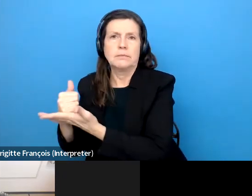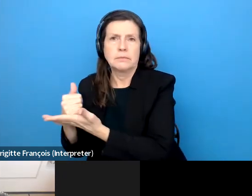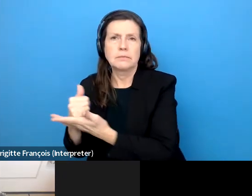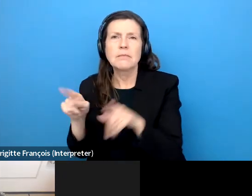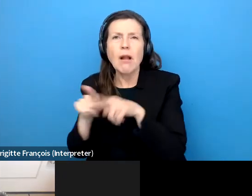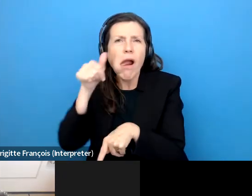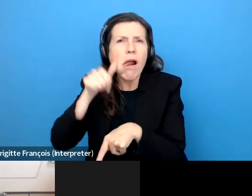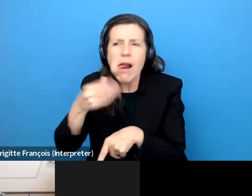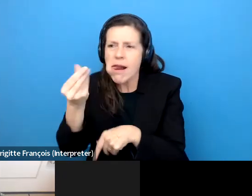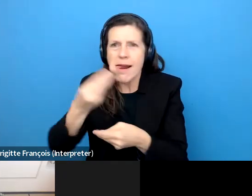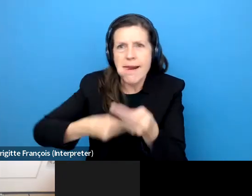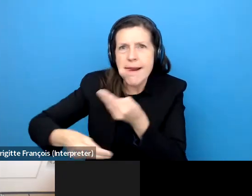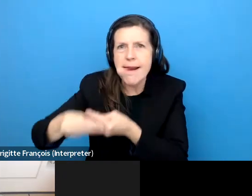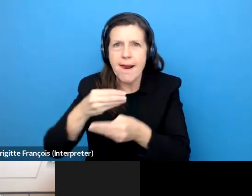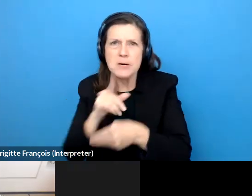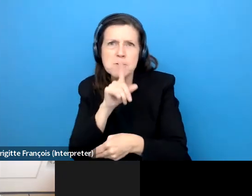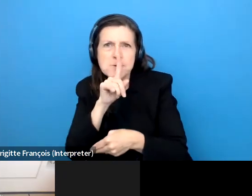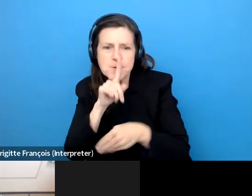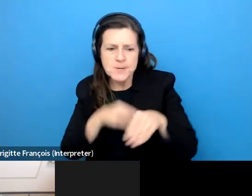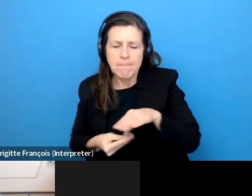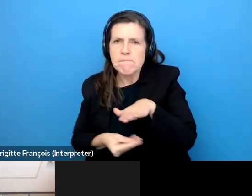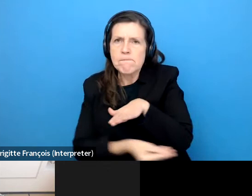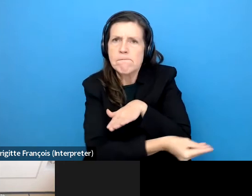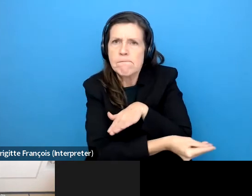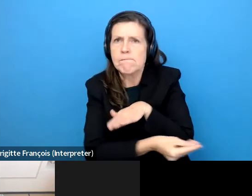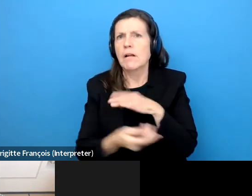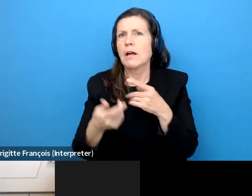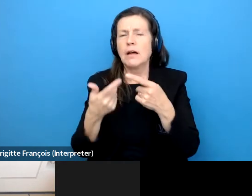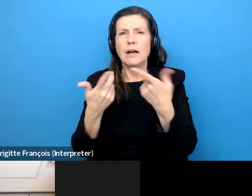between organizations and police and legal authorities.